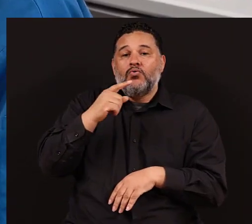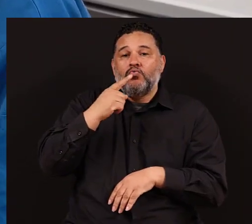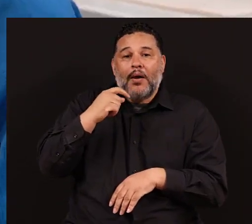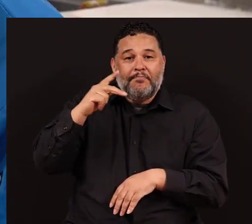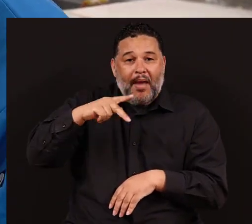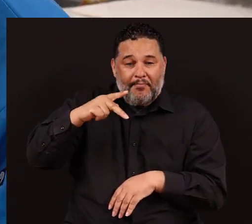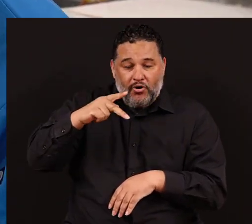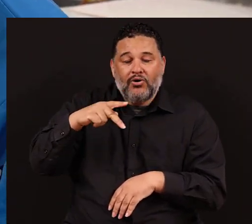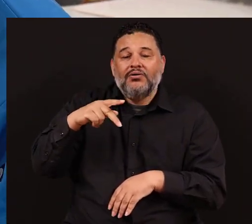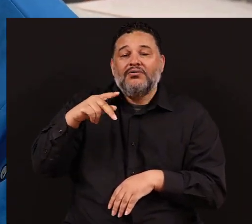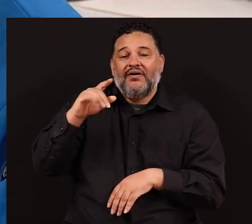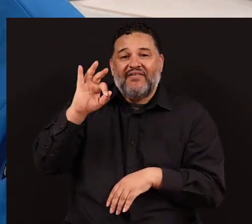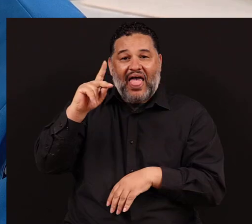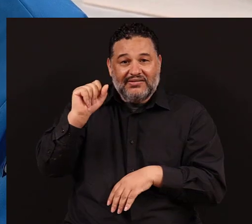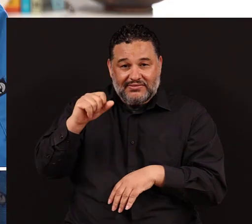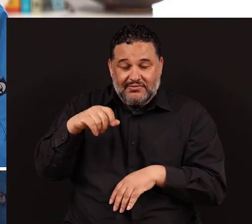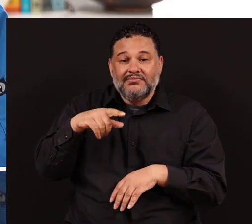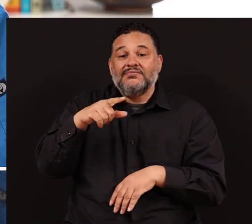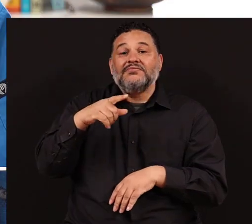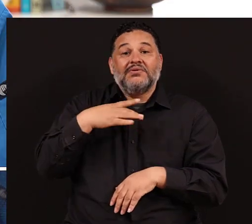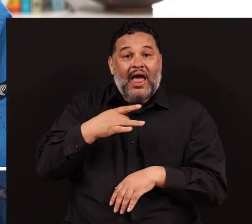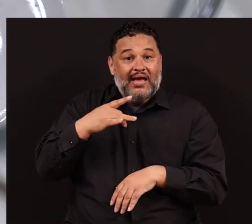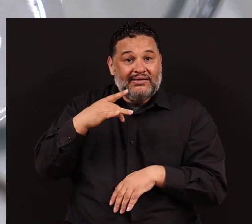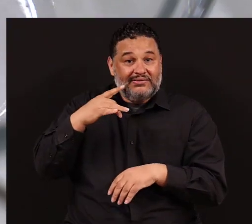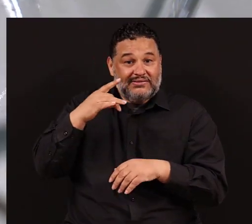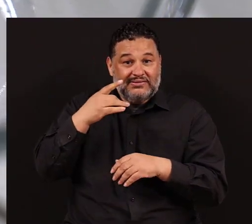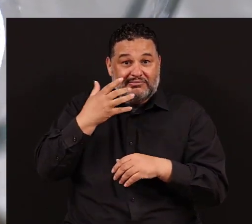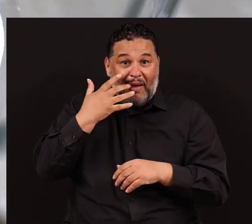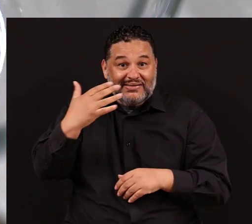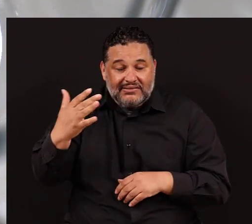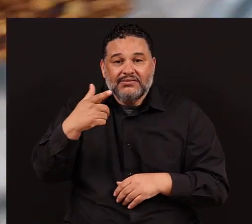If you like it spicy, you can add more. Then we use Italian seasoning.